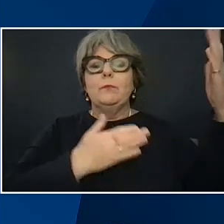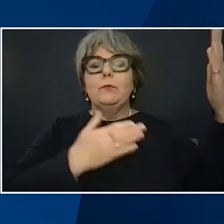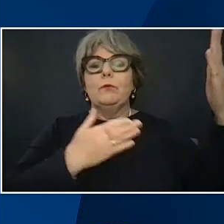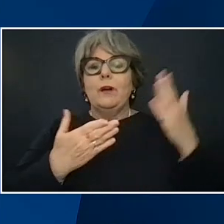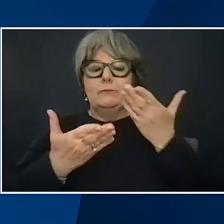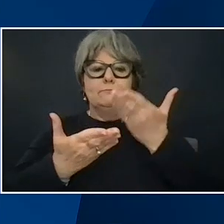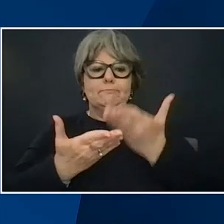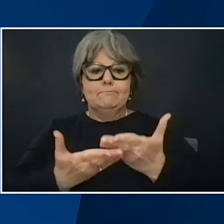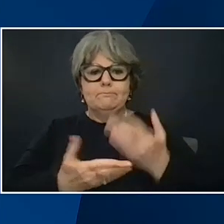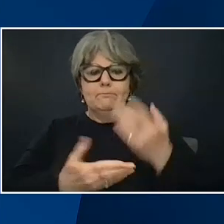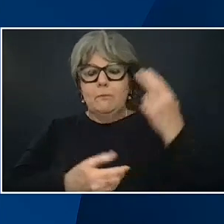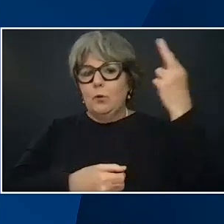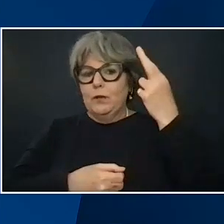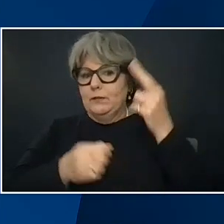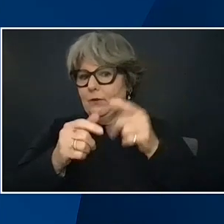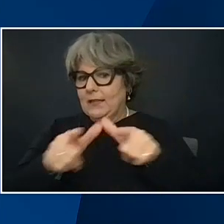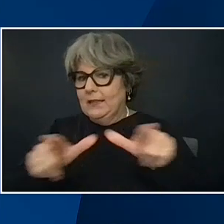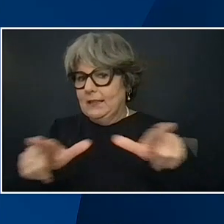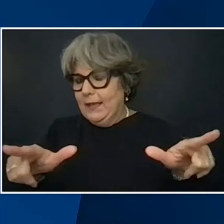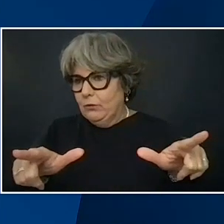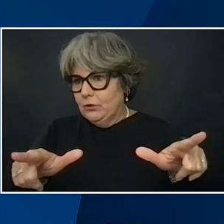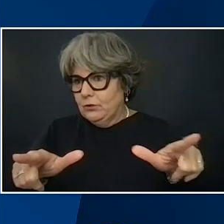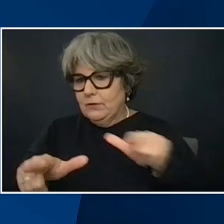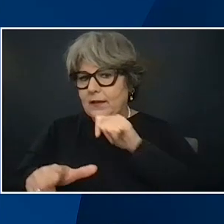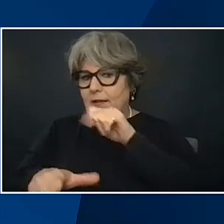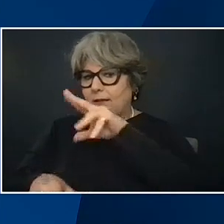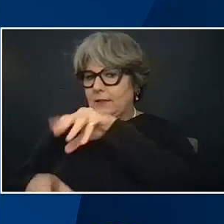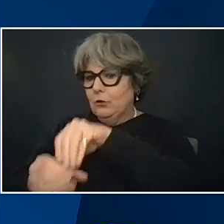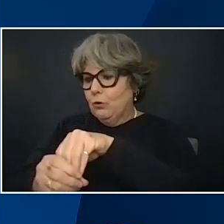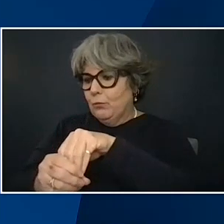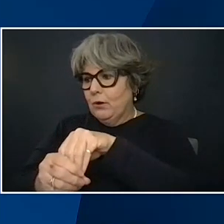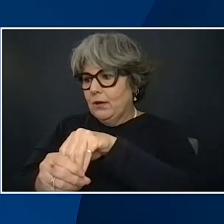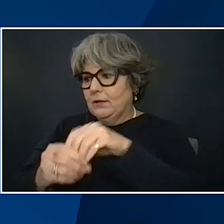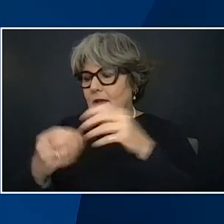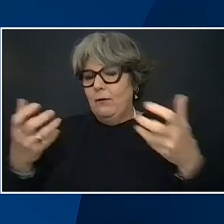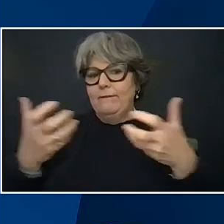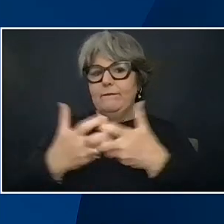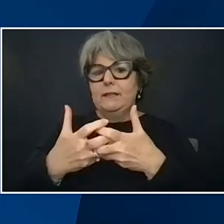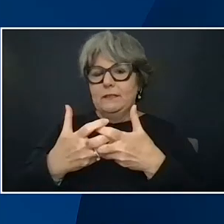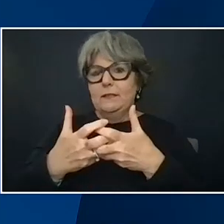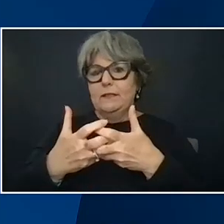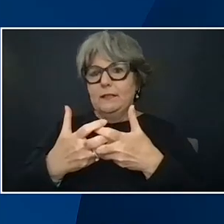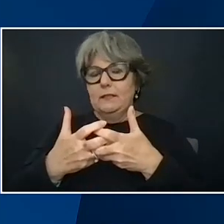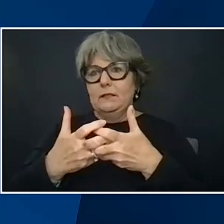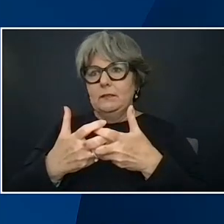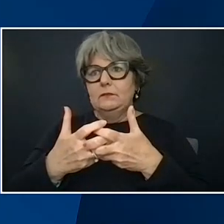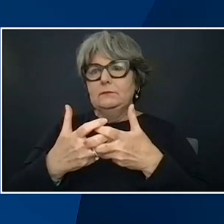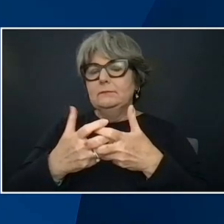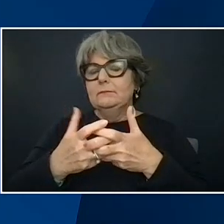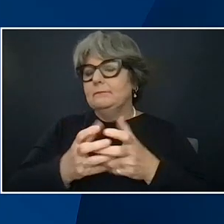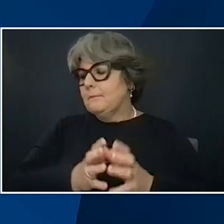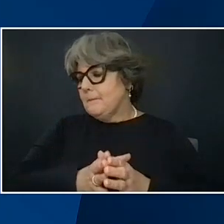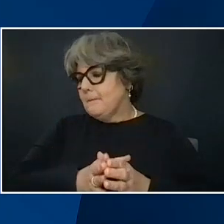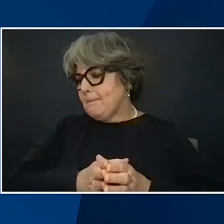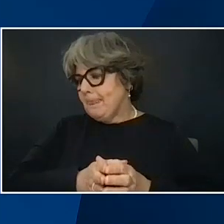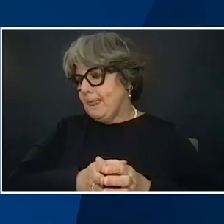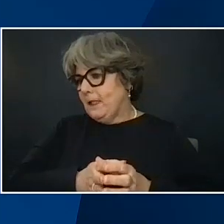language that it does incorporate and how that fits into its overall intent, right? And it's aligned with where we started.